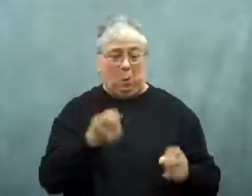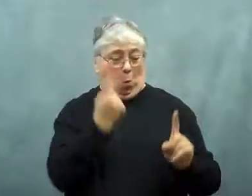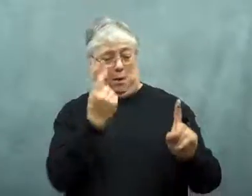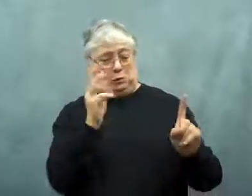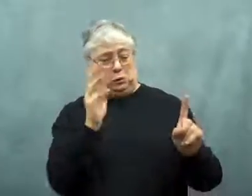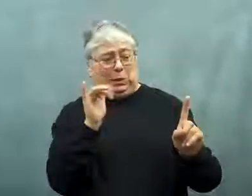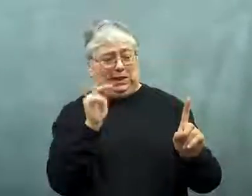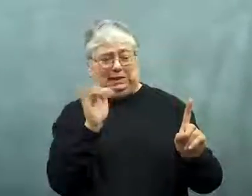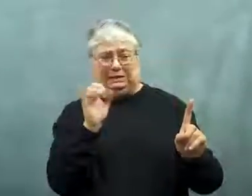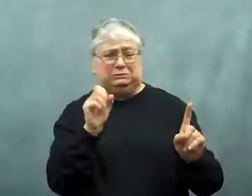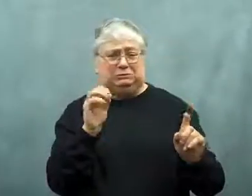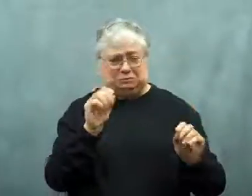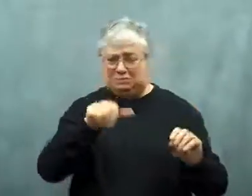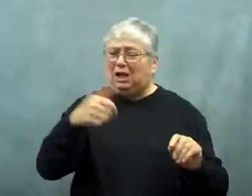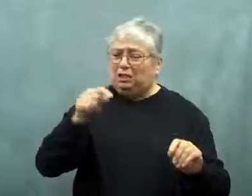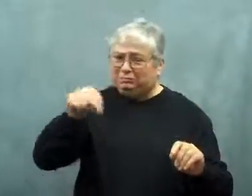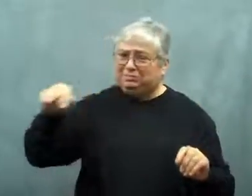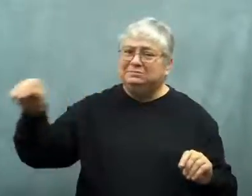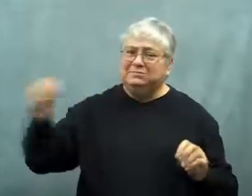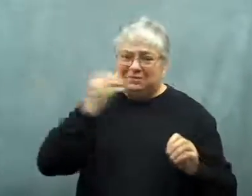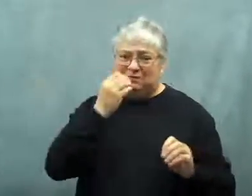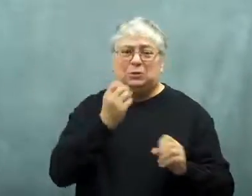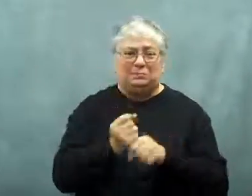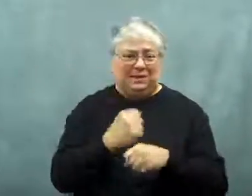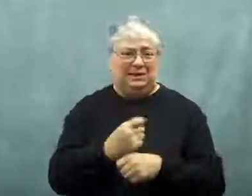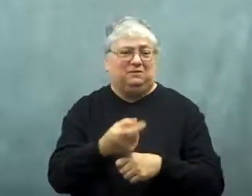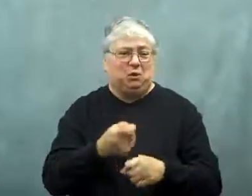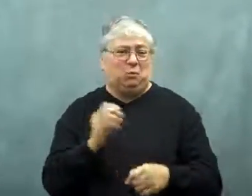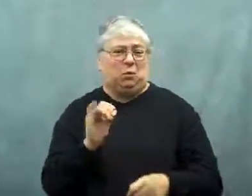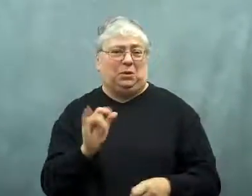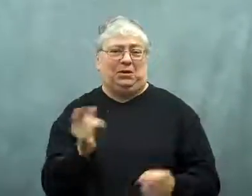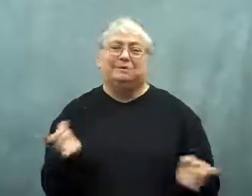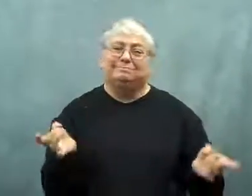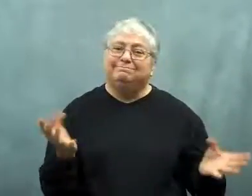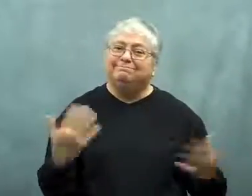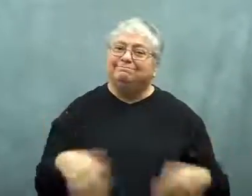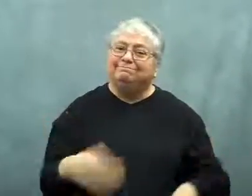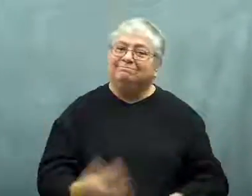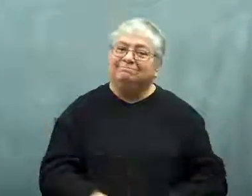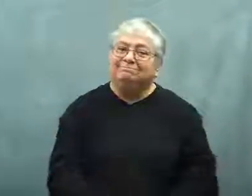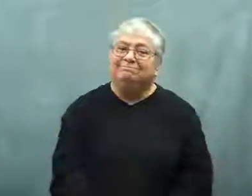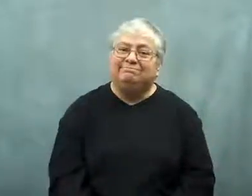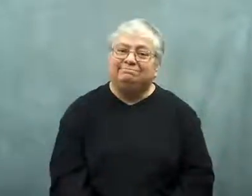Twinkies are not the only food that has them. Many others do. How about that?